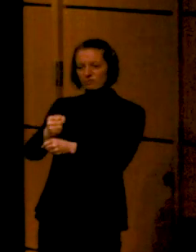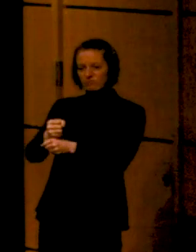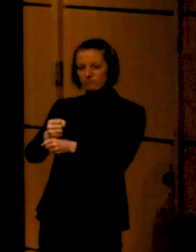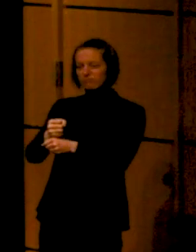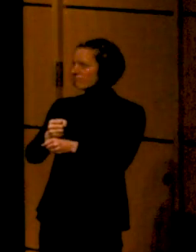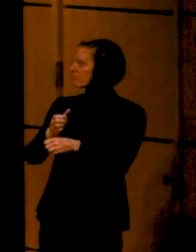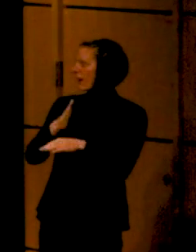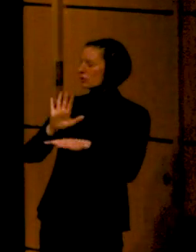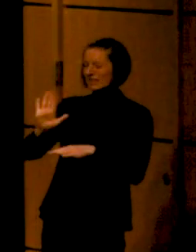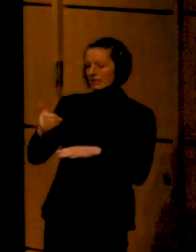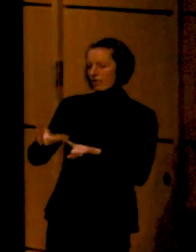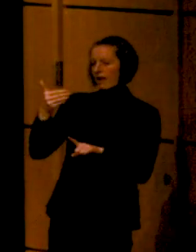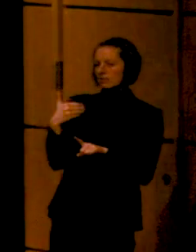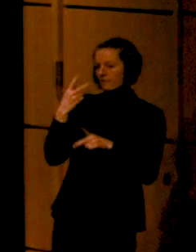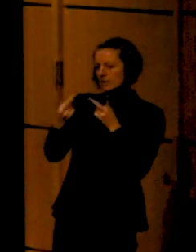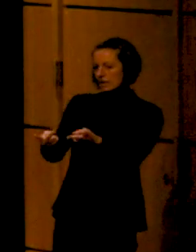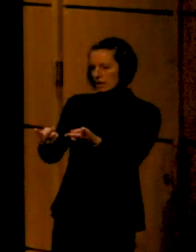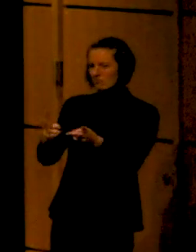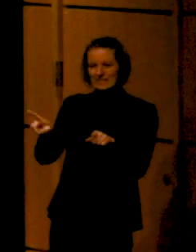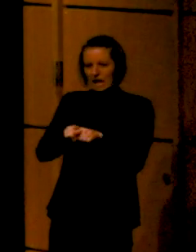back on that spot.